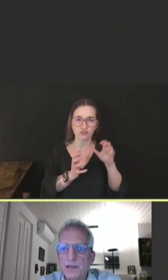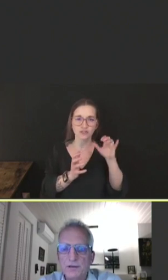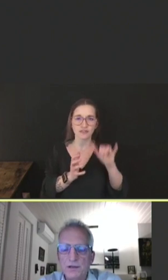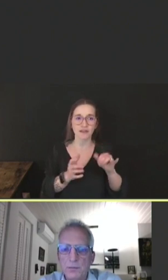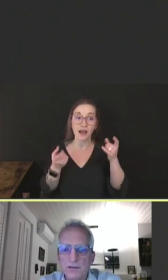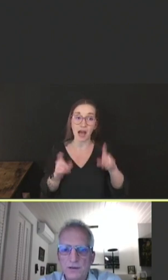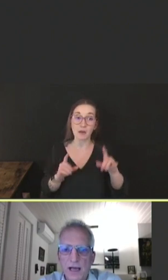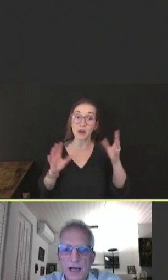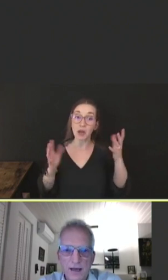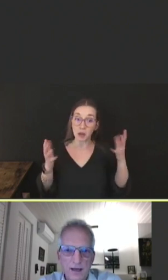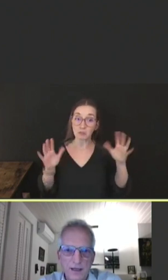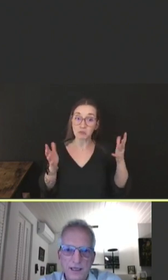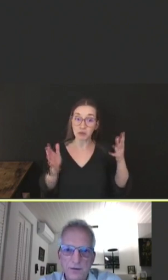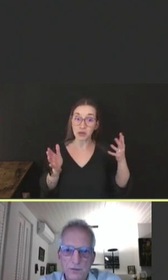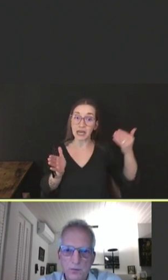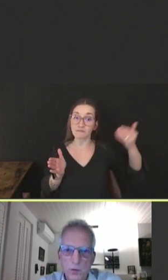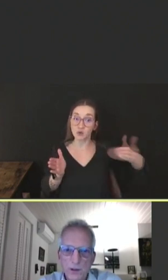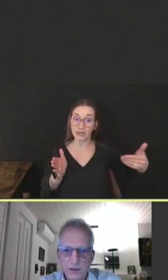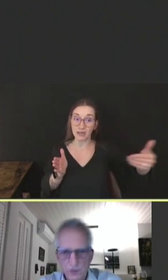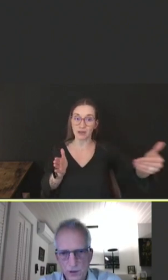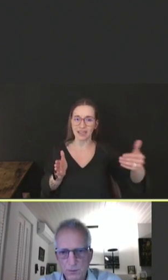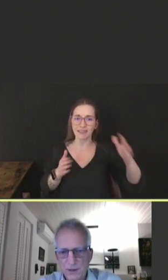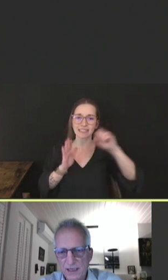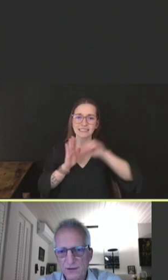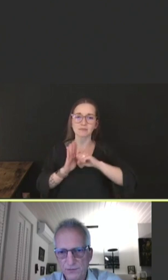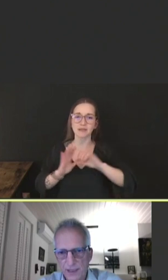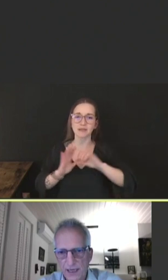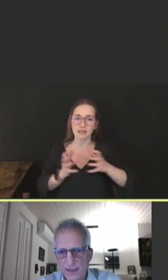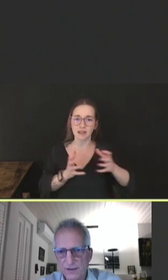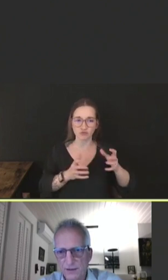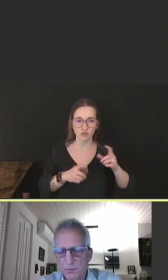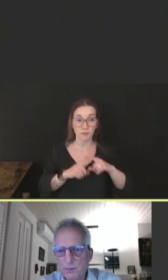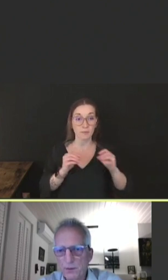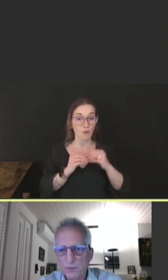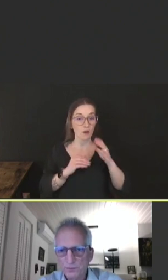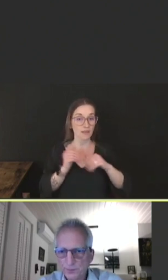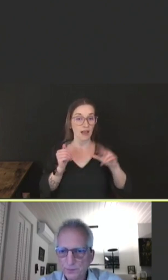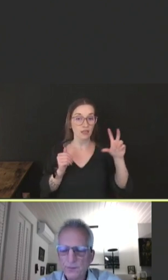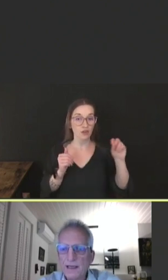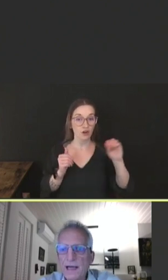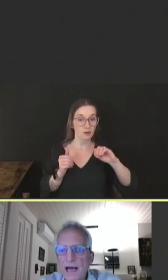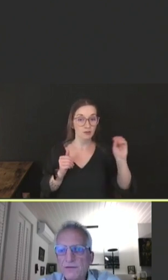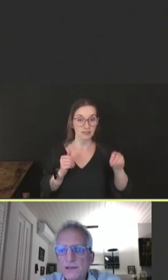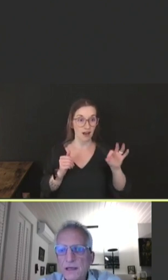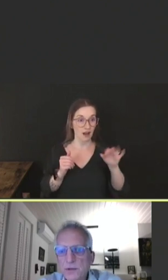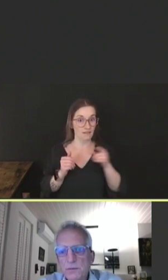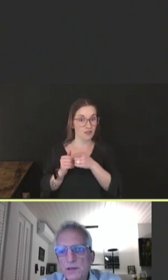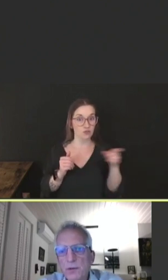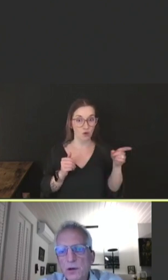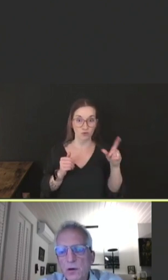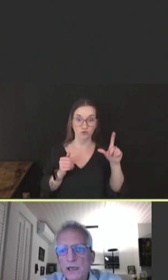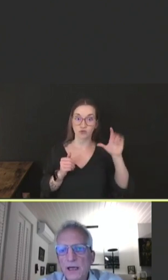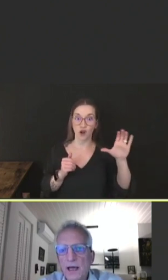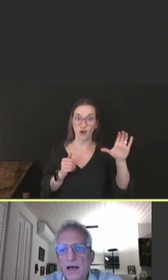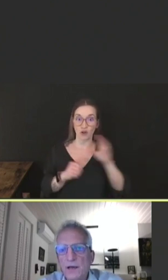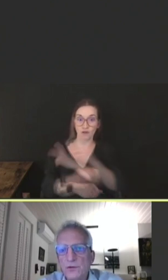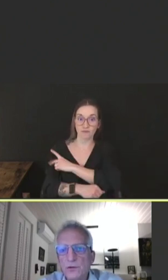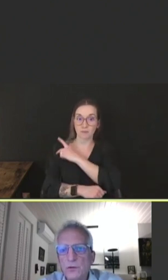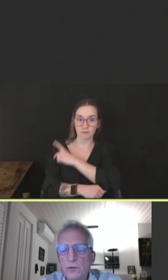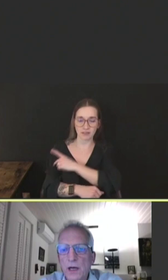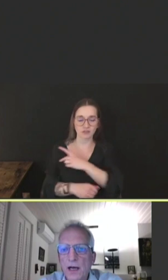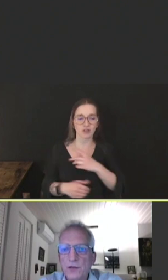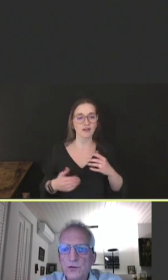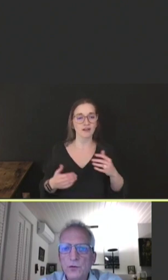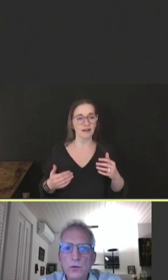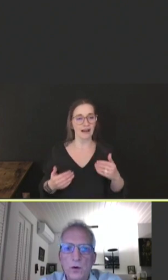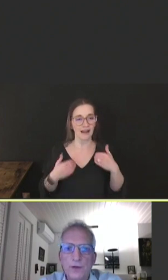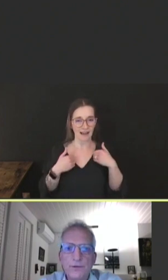but more than 30 percent of the cases, people have symptoms that belong to two or